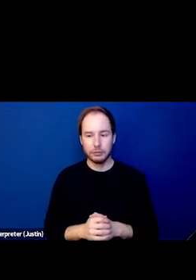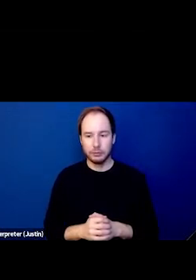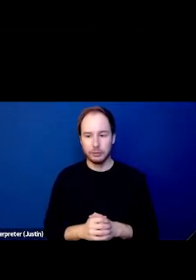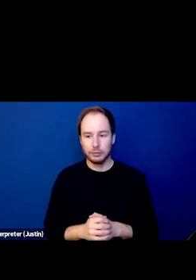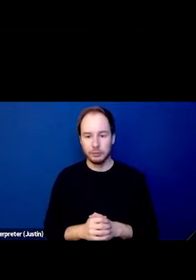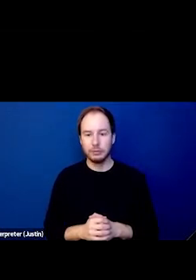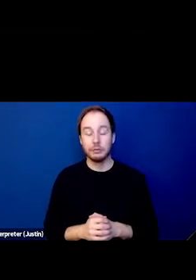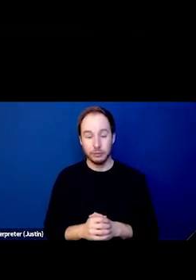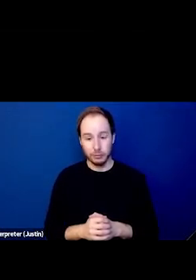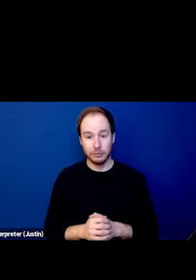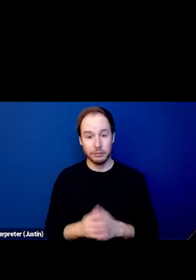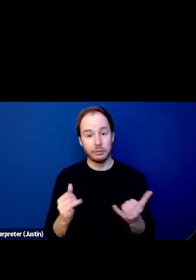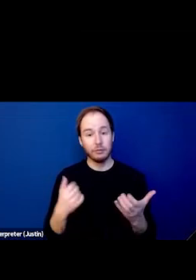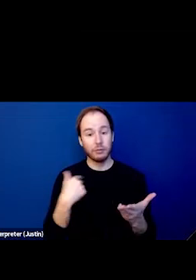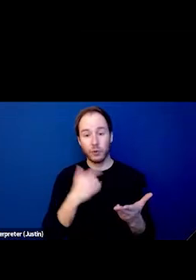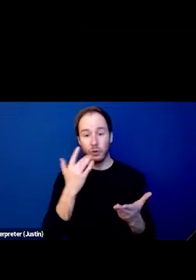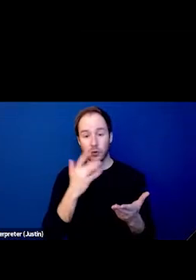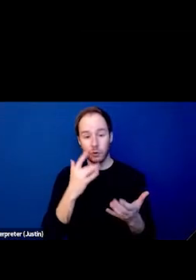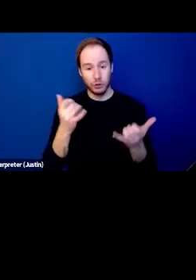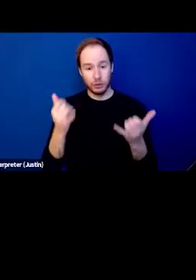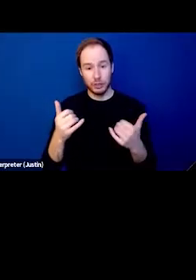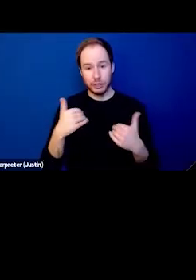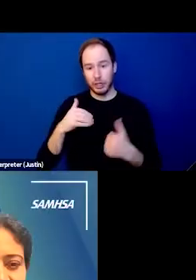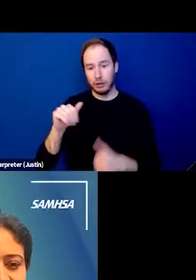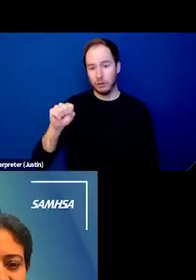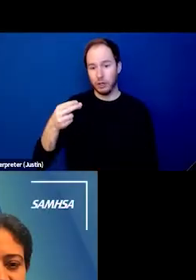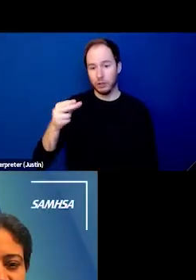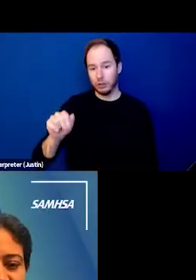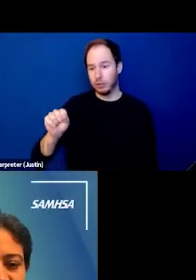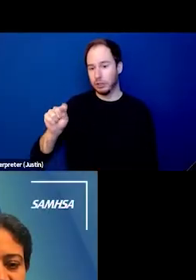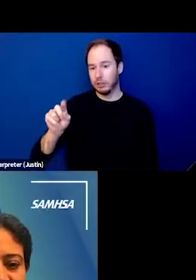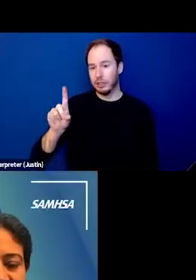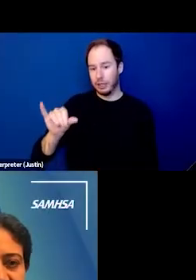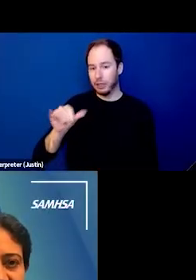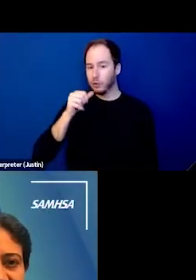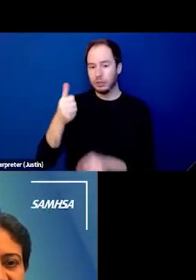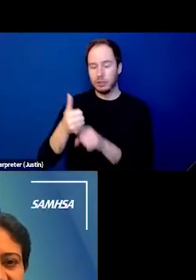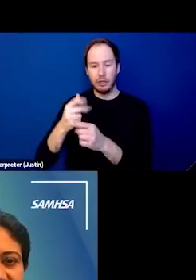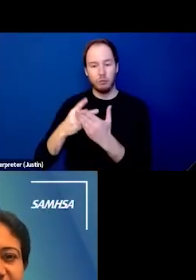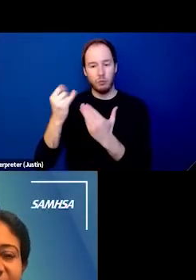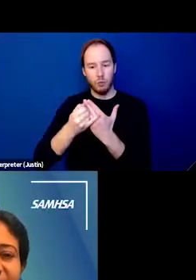So we are very fortunate to have today Asha Stanly, our Project Officer with SAMHSA who will do today's welcome, Asha.